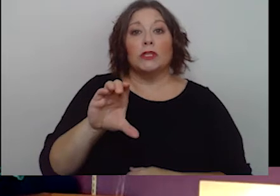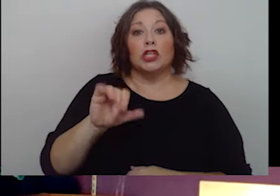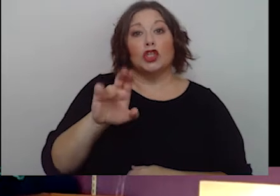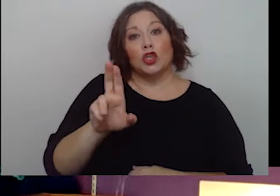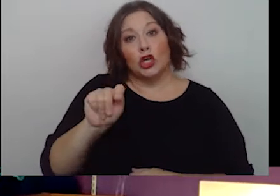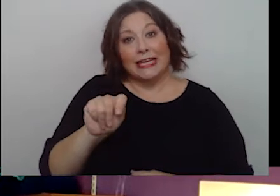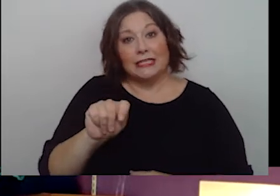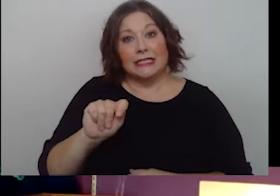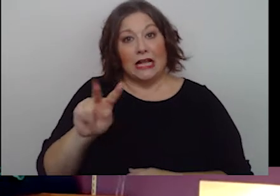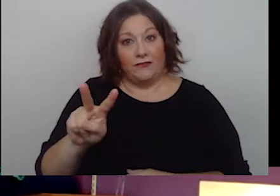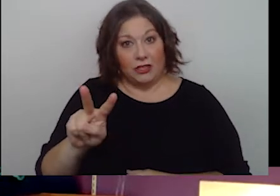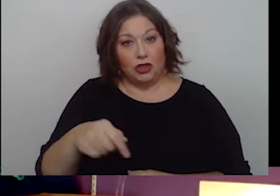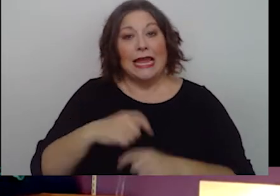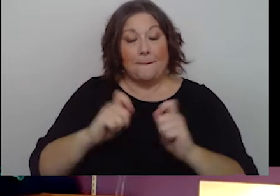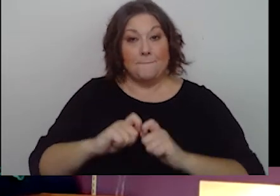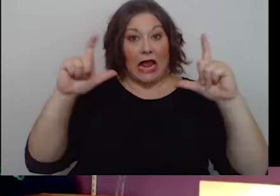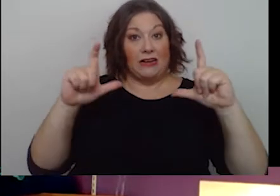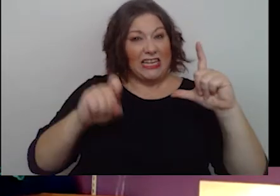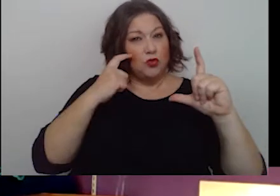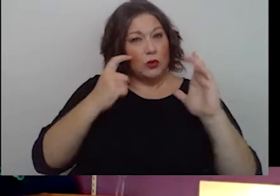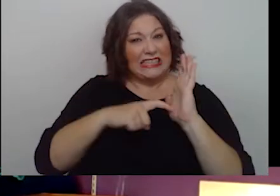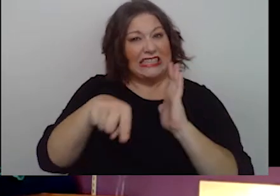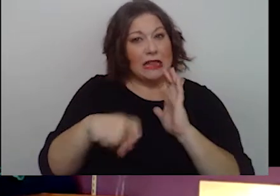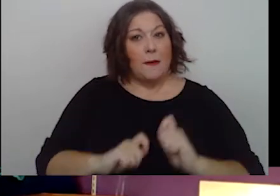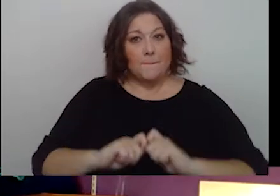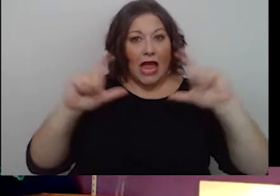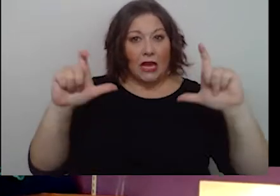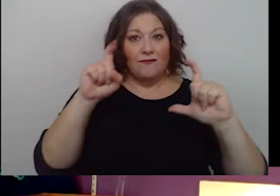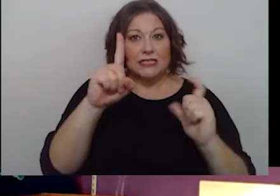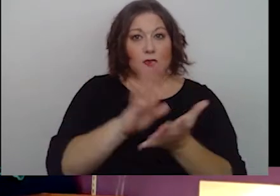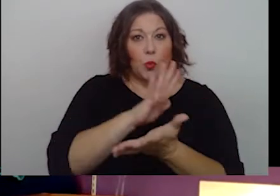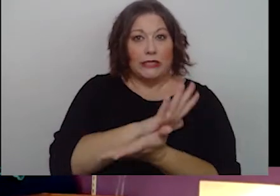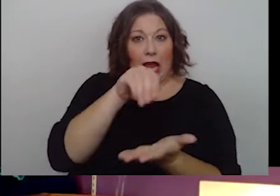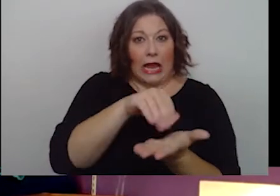It's meant to magnify. As you can see it magnifies this one document quite a bit.